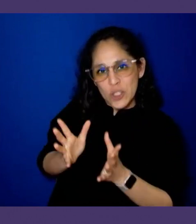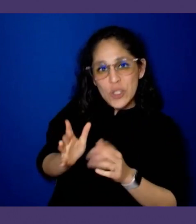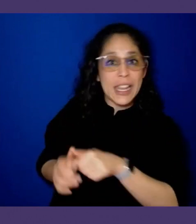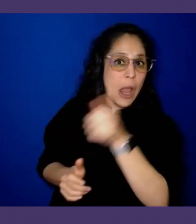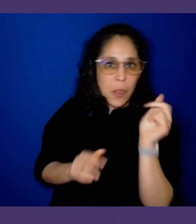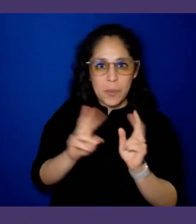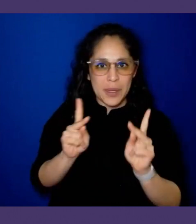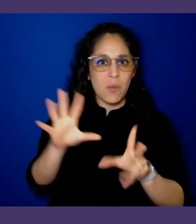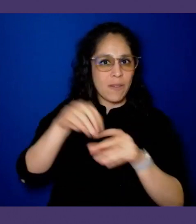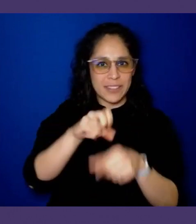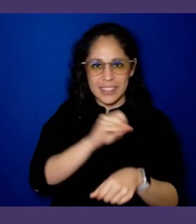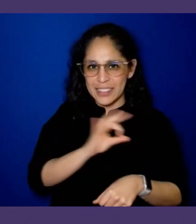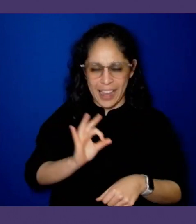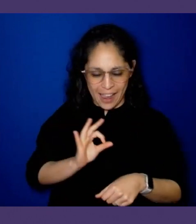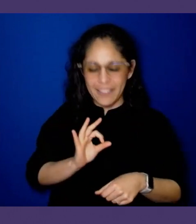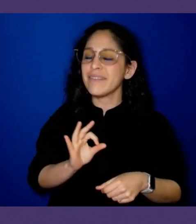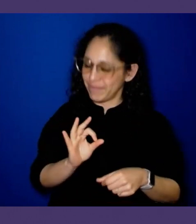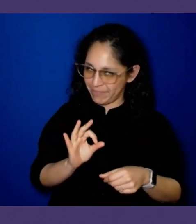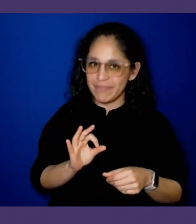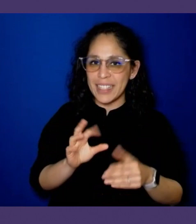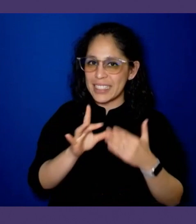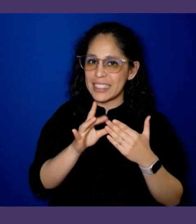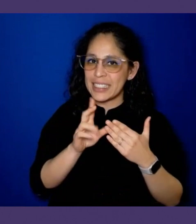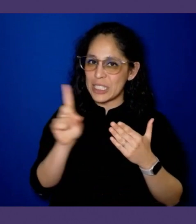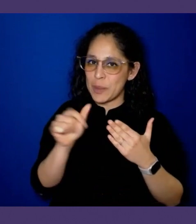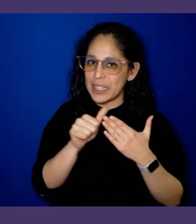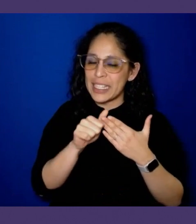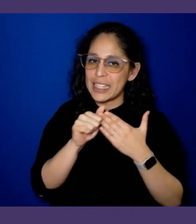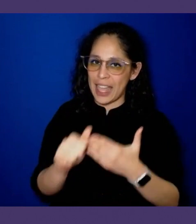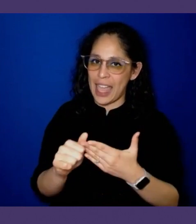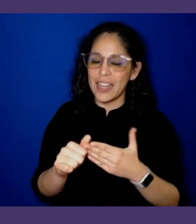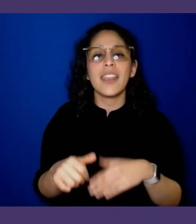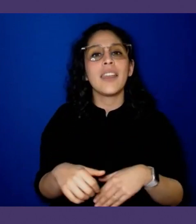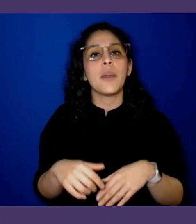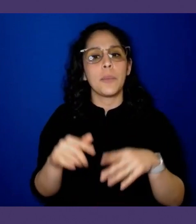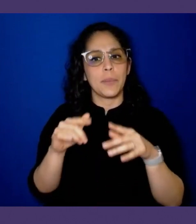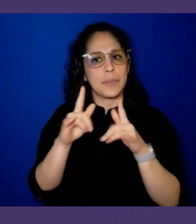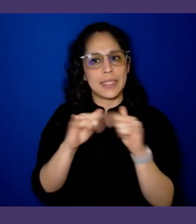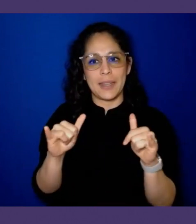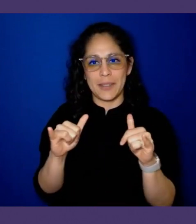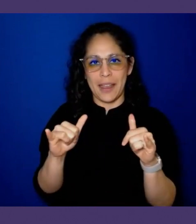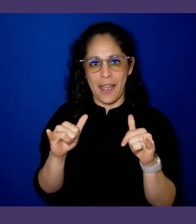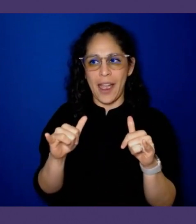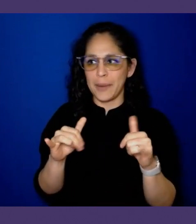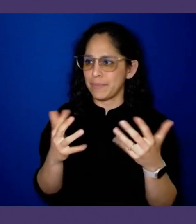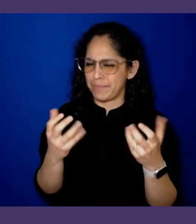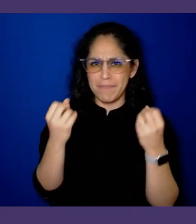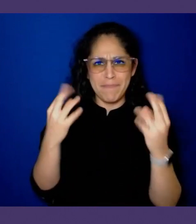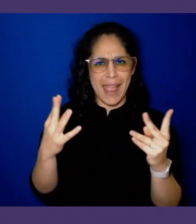we are disability-led, but we are also gathered and joined by colleagues and team members